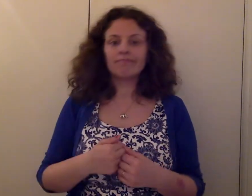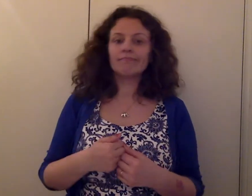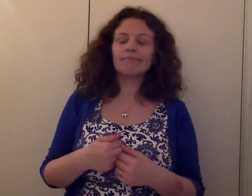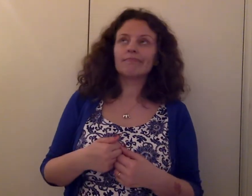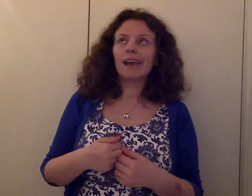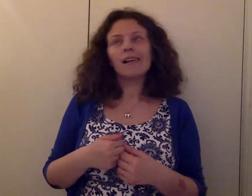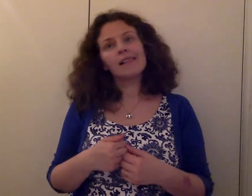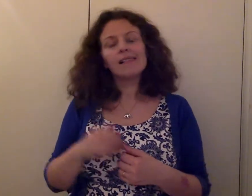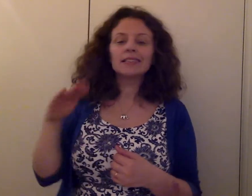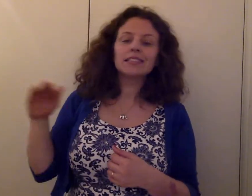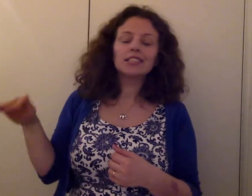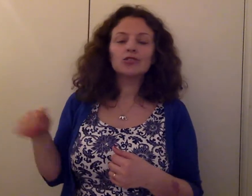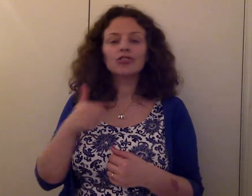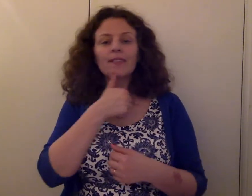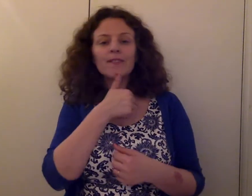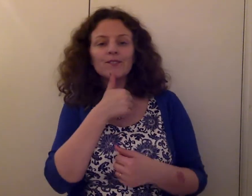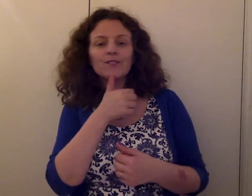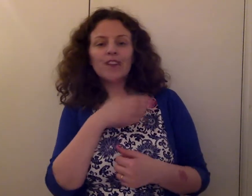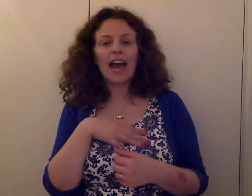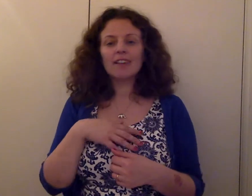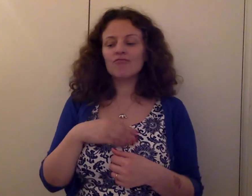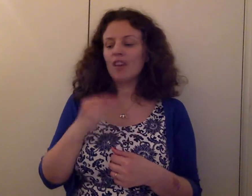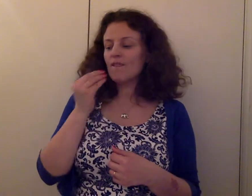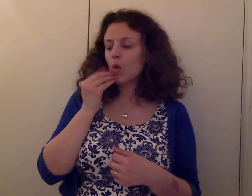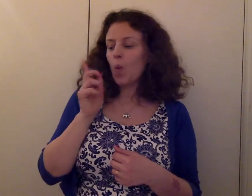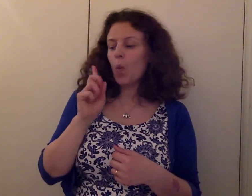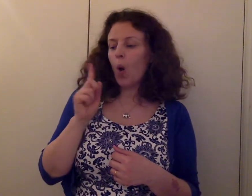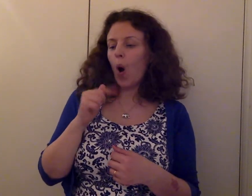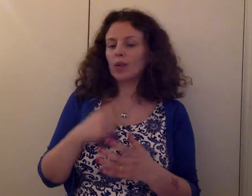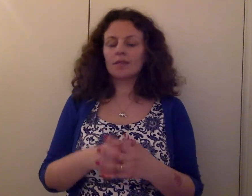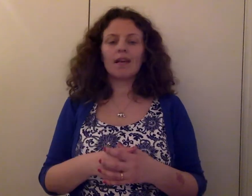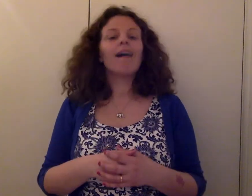Children favourite food what?